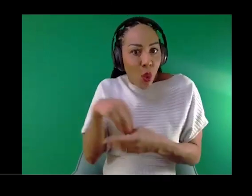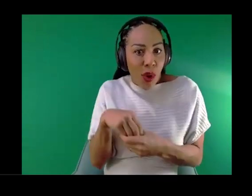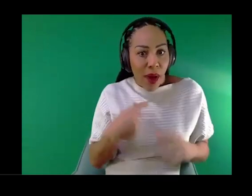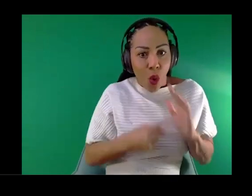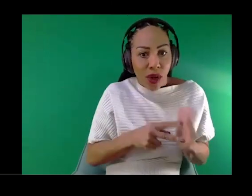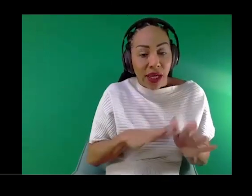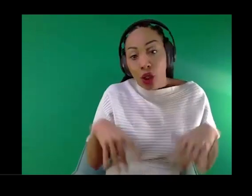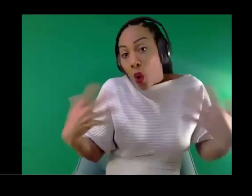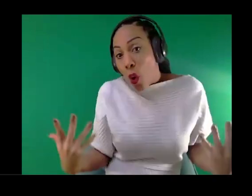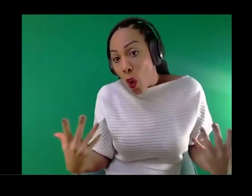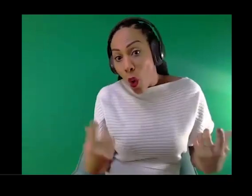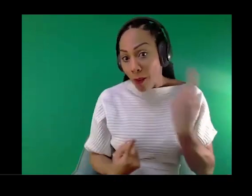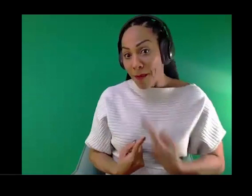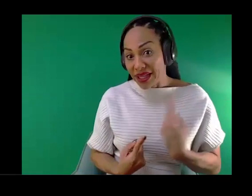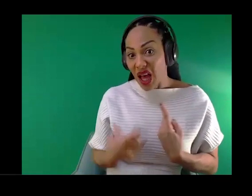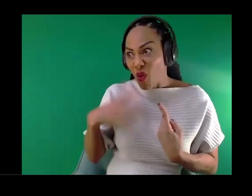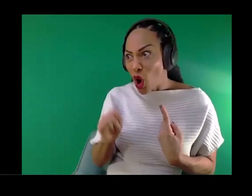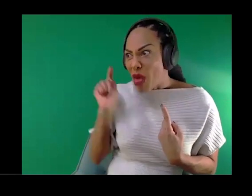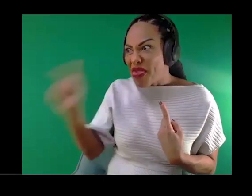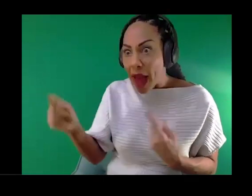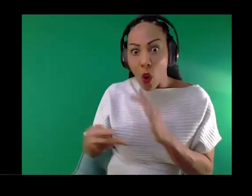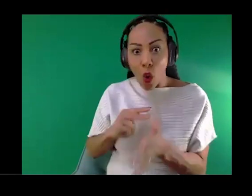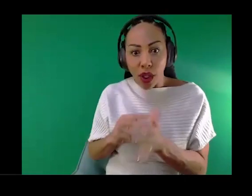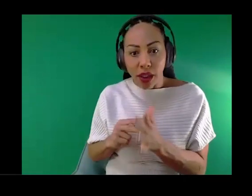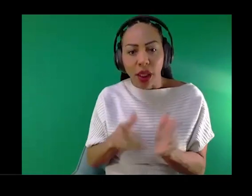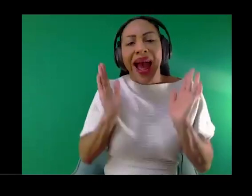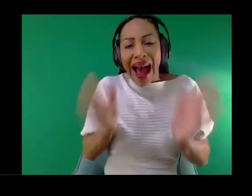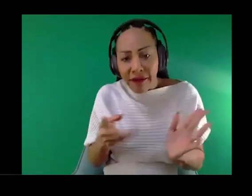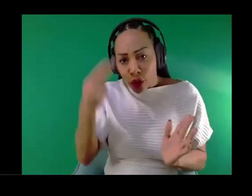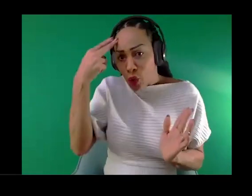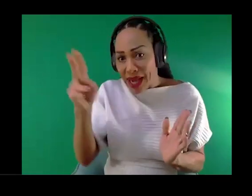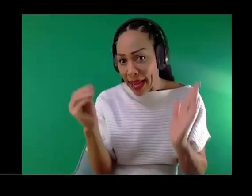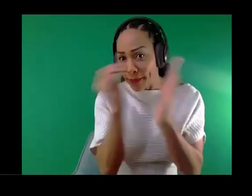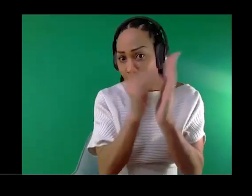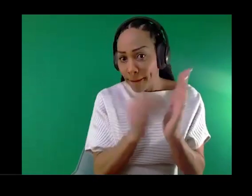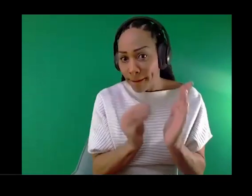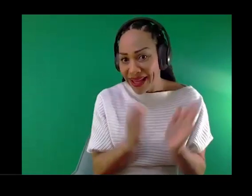one application and you'll need to include the name of your partner in this submission you will